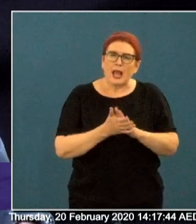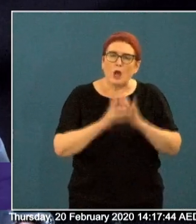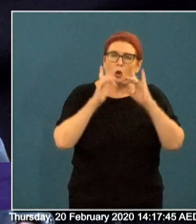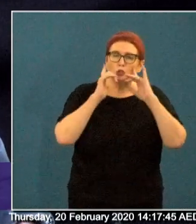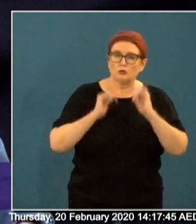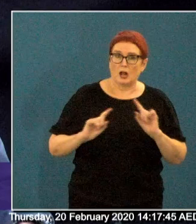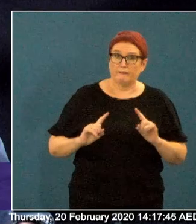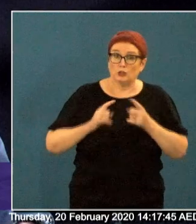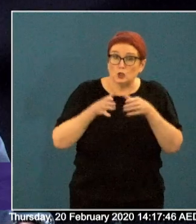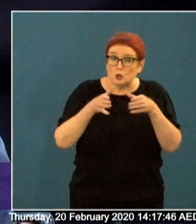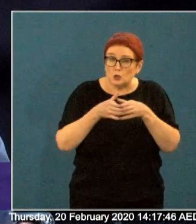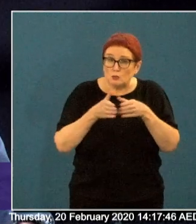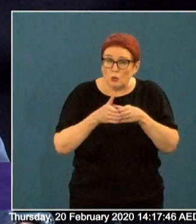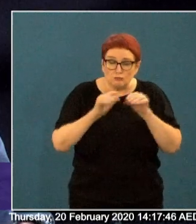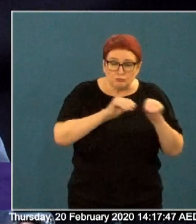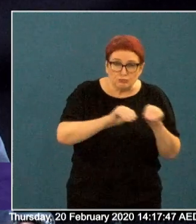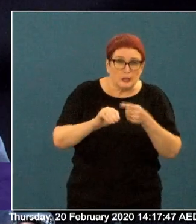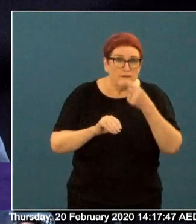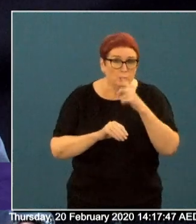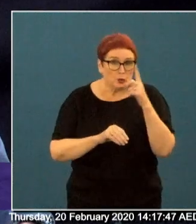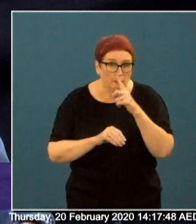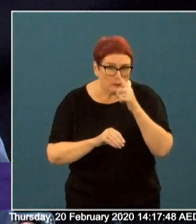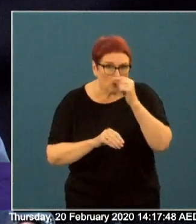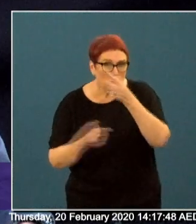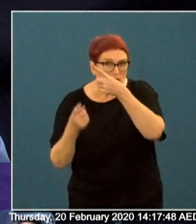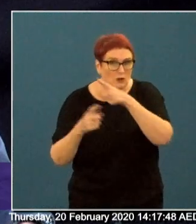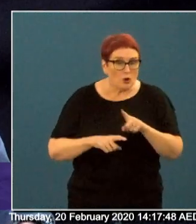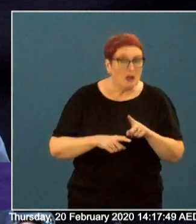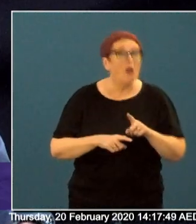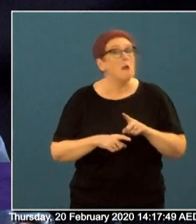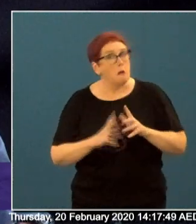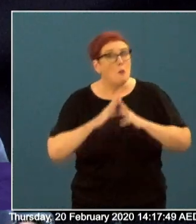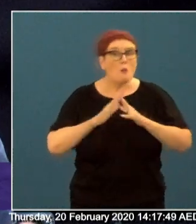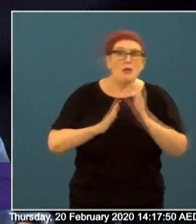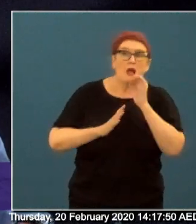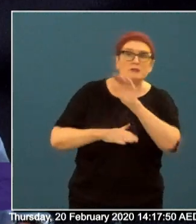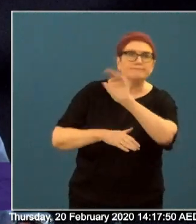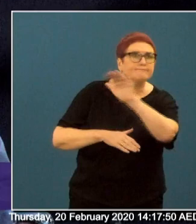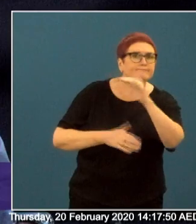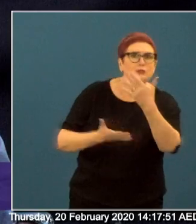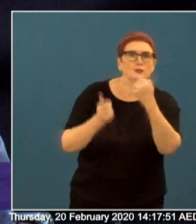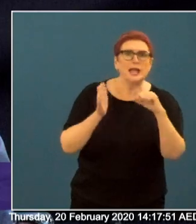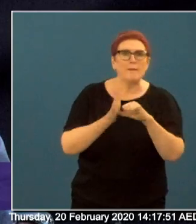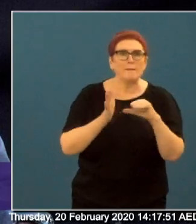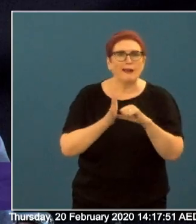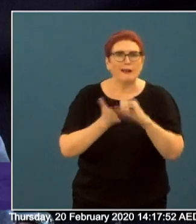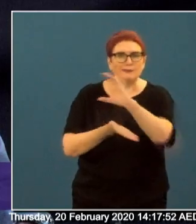the value of something to a potential sponsor, notwithstanding it's very clear the impact